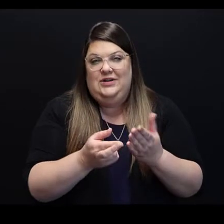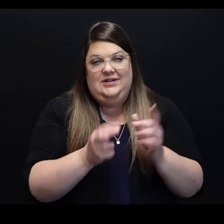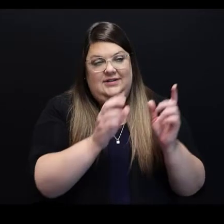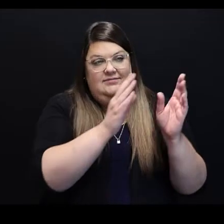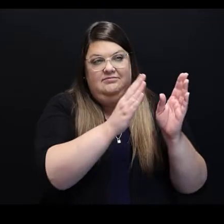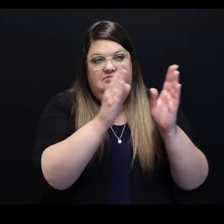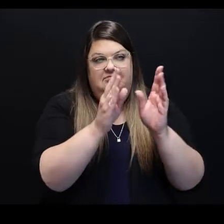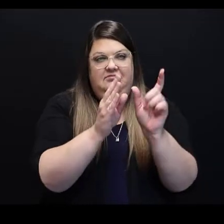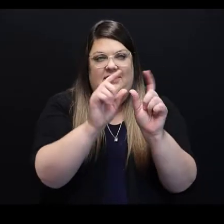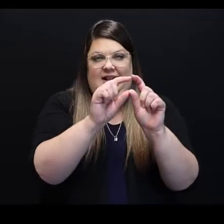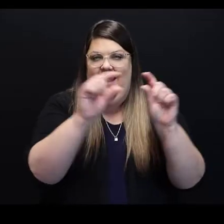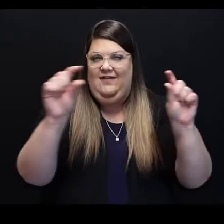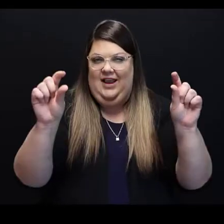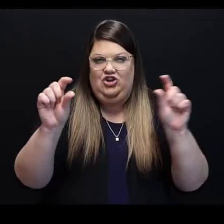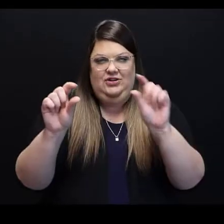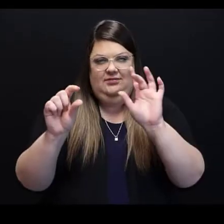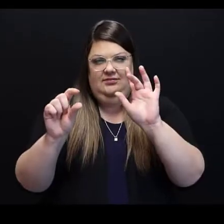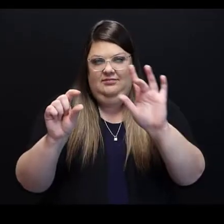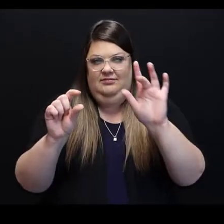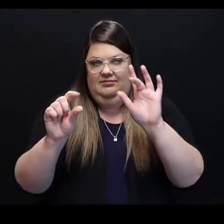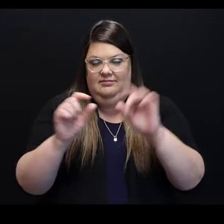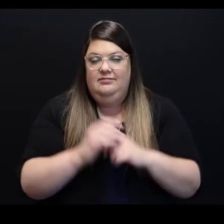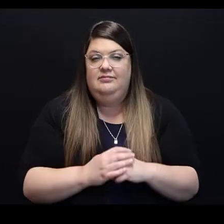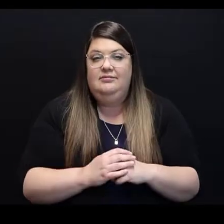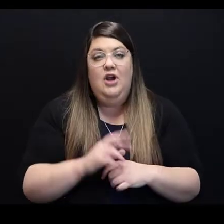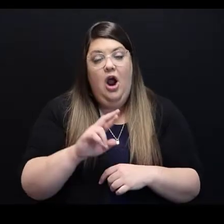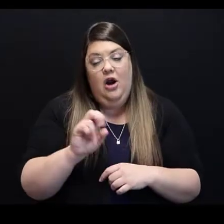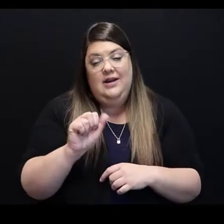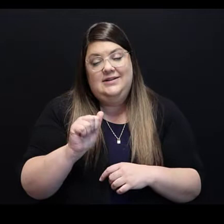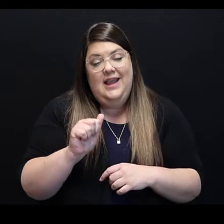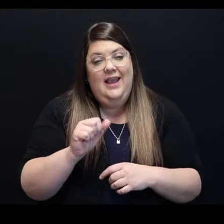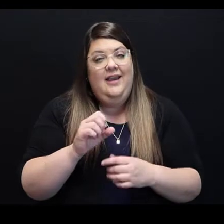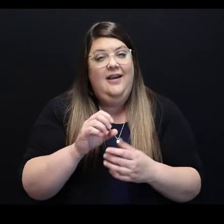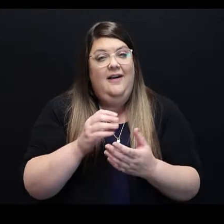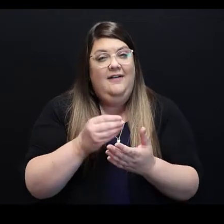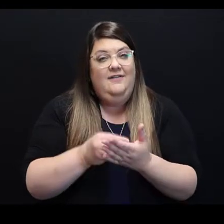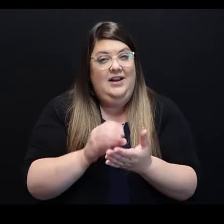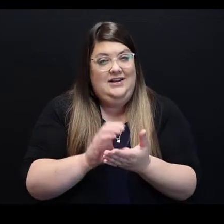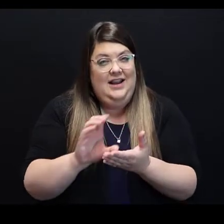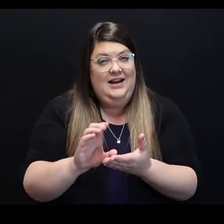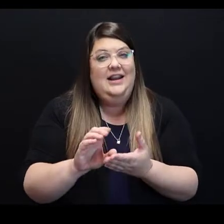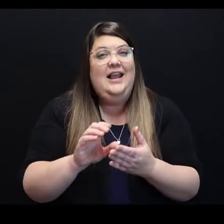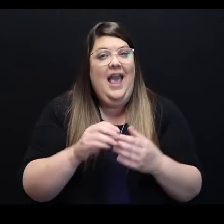RSA funded and other resources contains links to RSA funded projects, Workforce